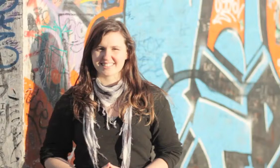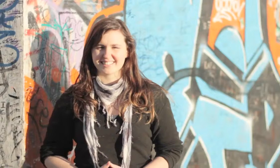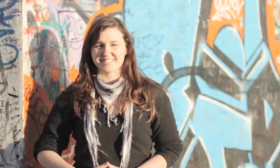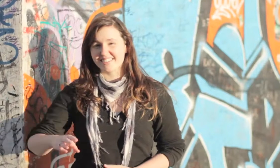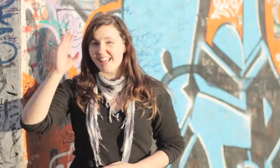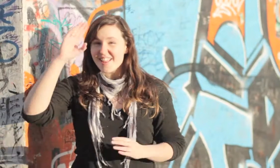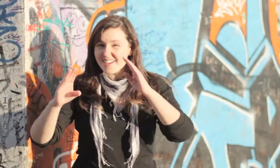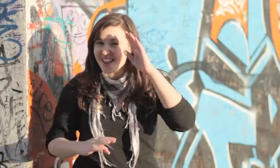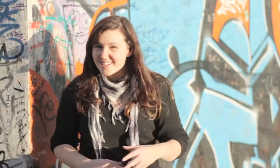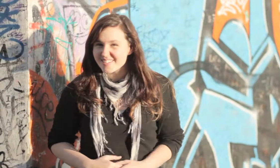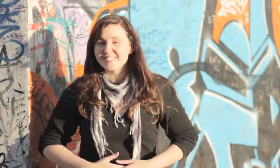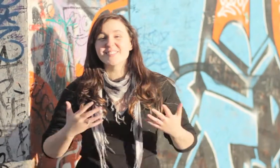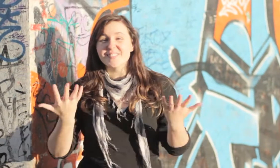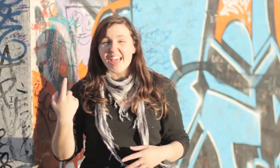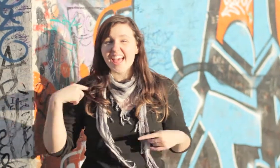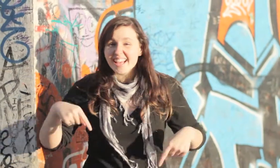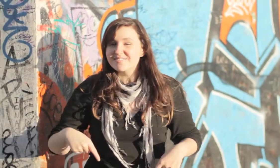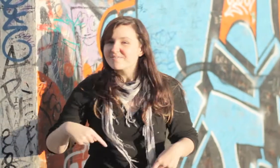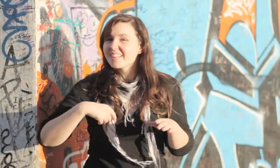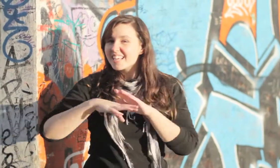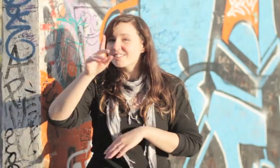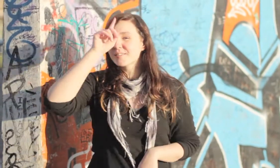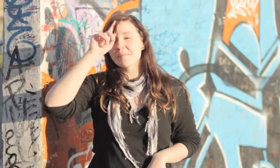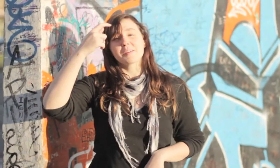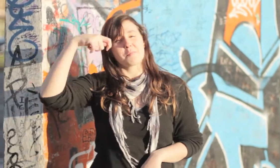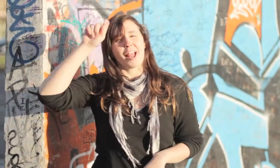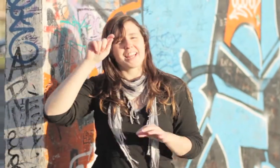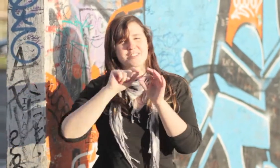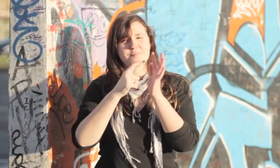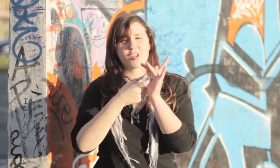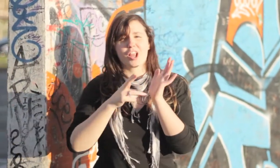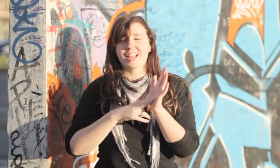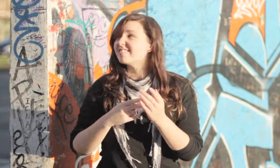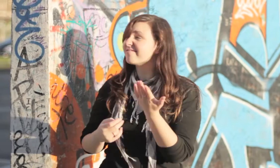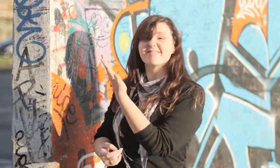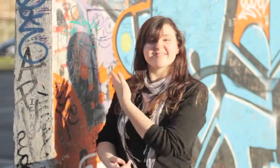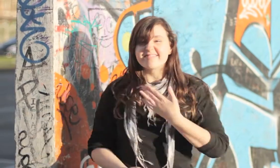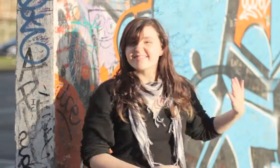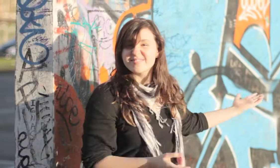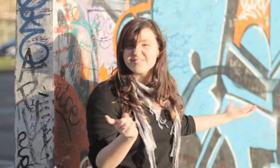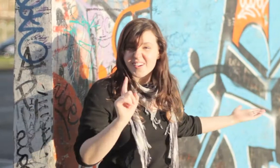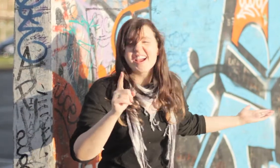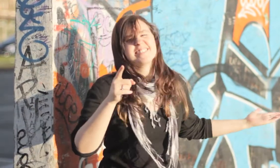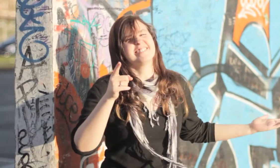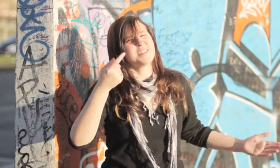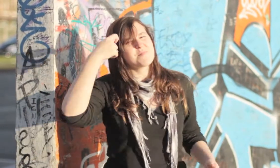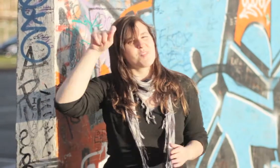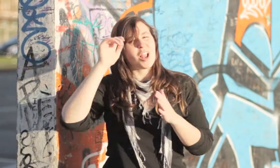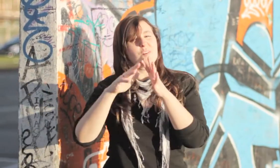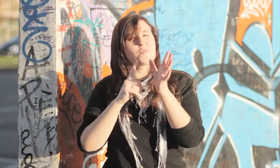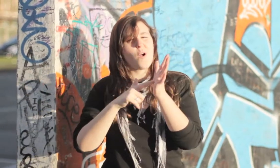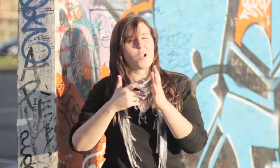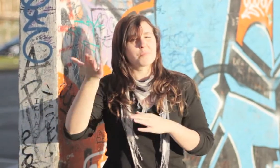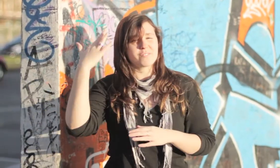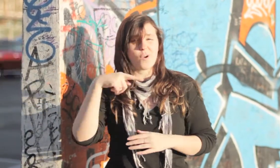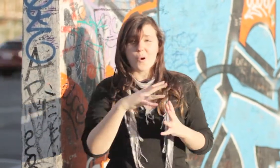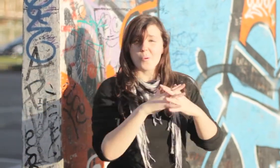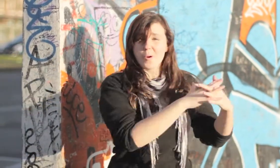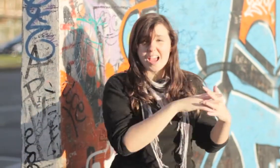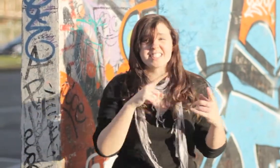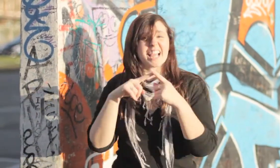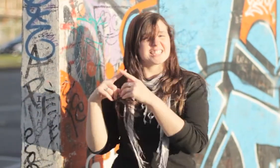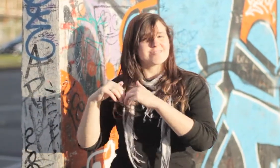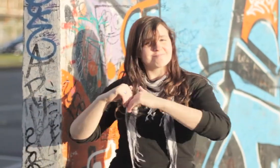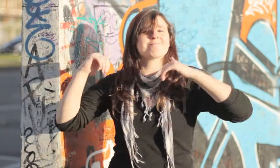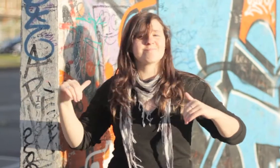Hello, hello! I'm here in Berlin, Germany and this is the Berlin Wall. It used to separate the East and West of Berlin.